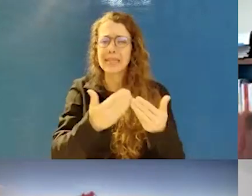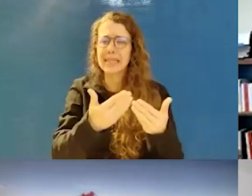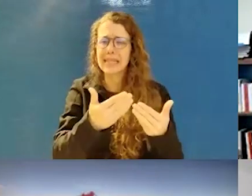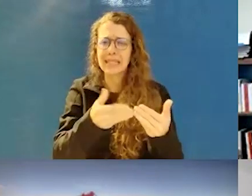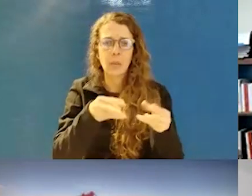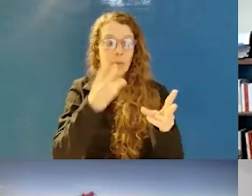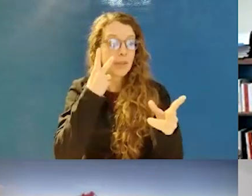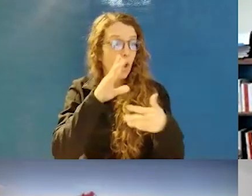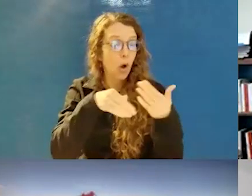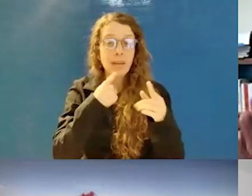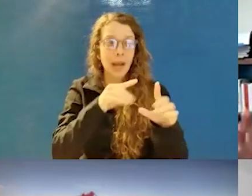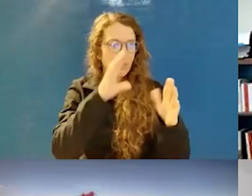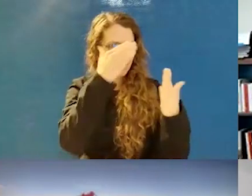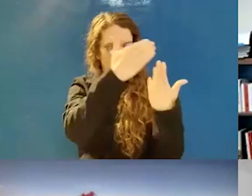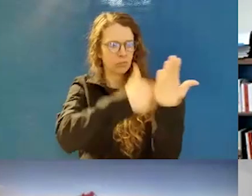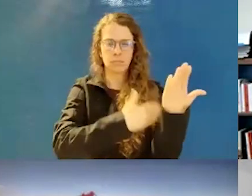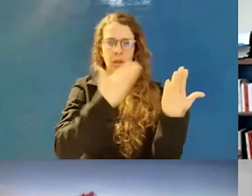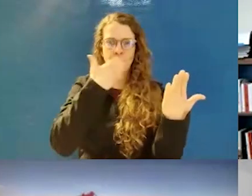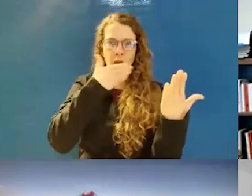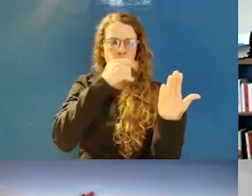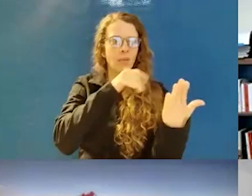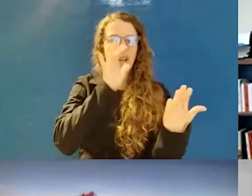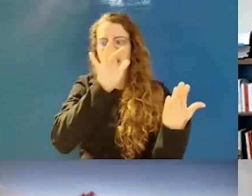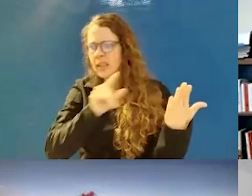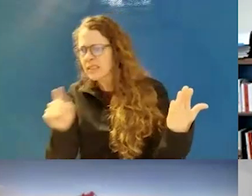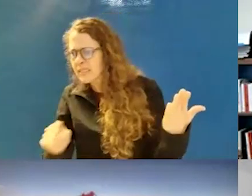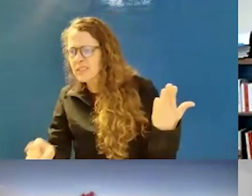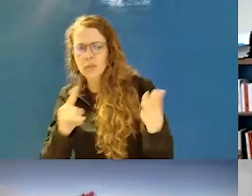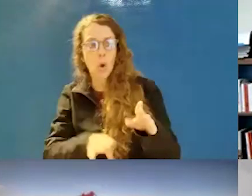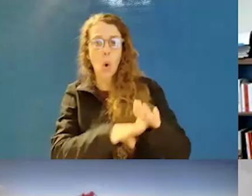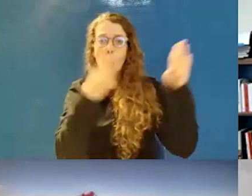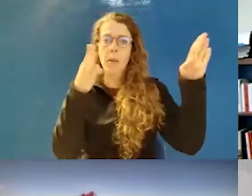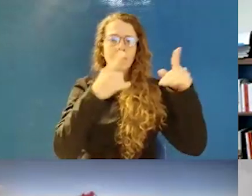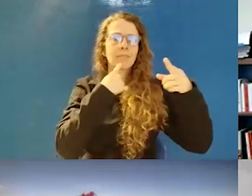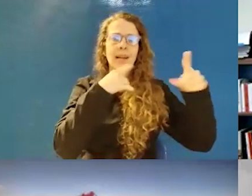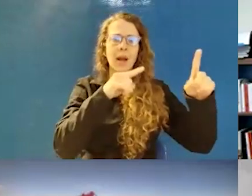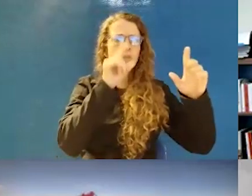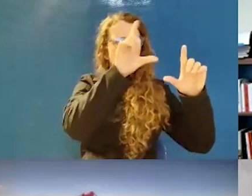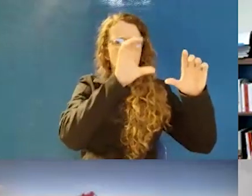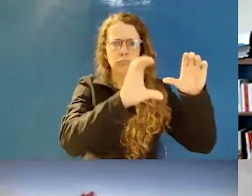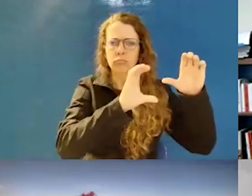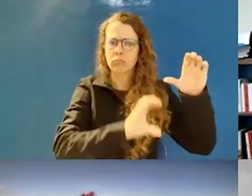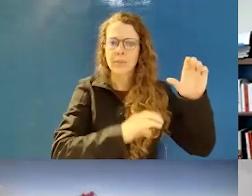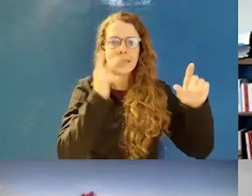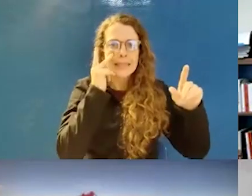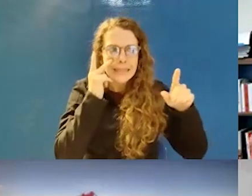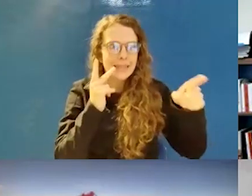All the announcements are on one page. You don't have to click around too much. You just have to open a couple announcements and you know, you can see the dates.